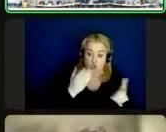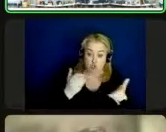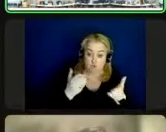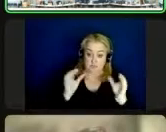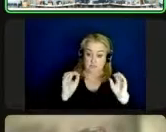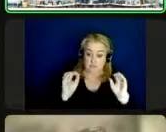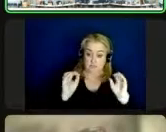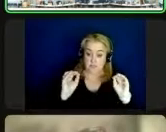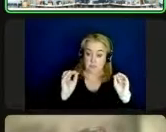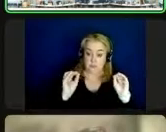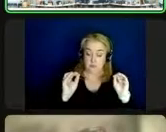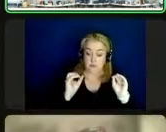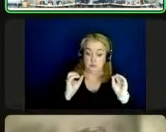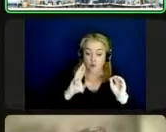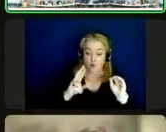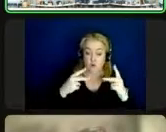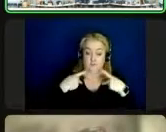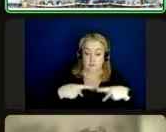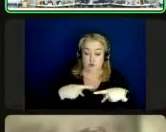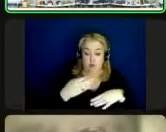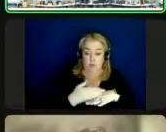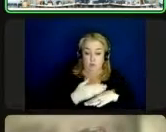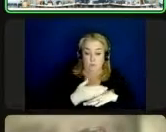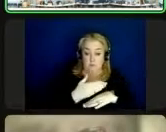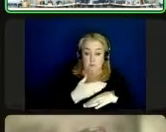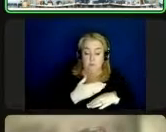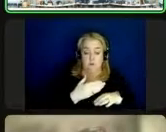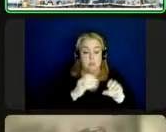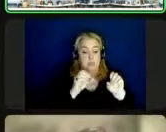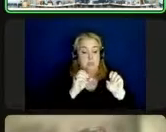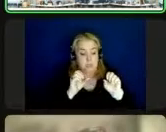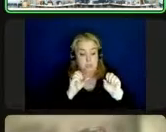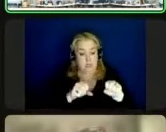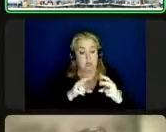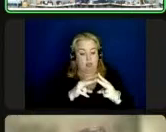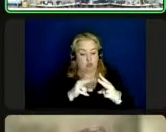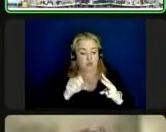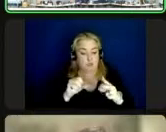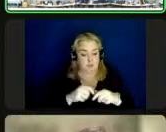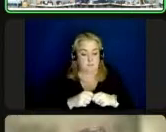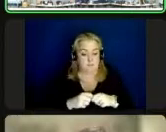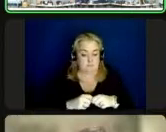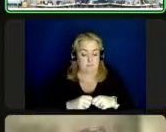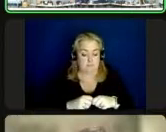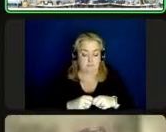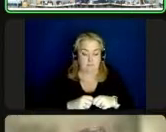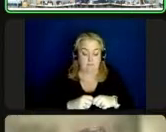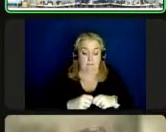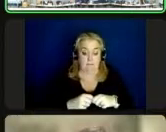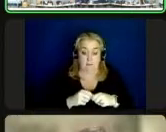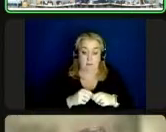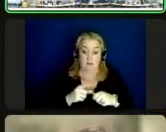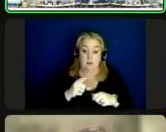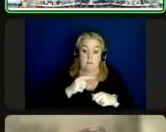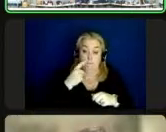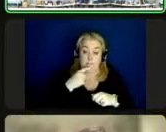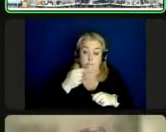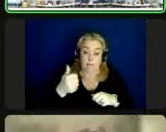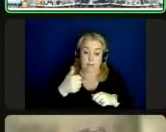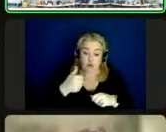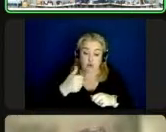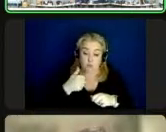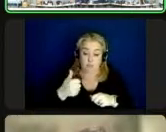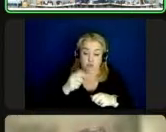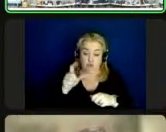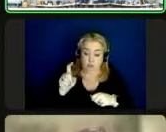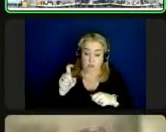BE USED WITHOUT A BRAIN.